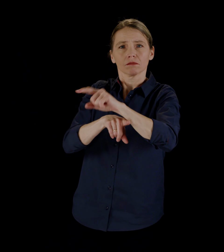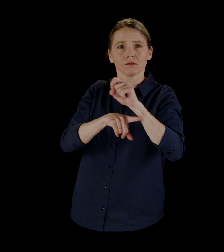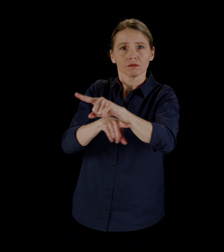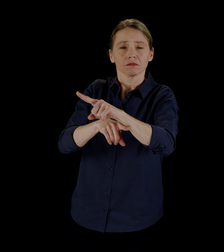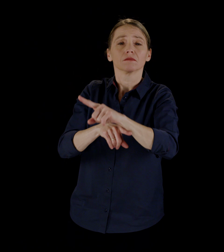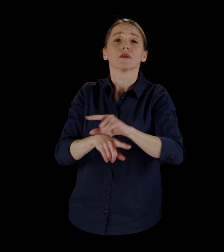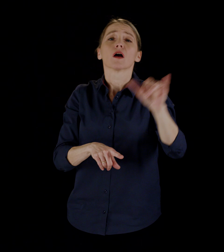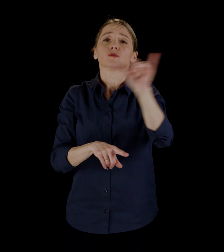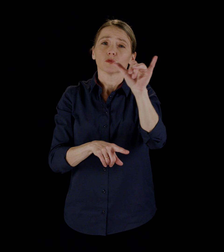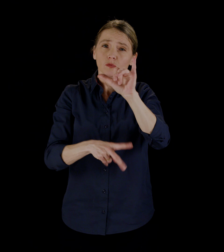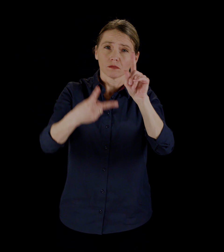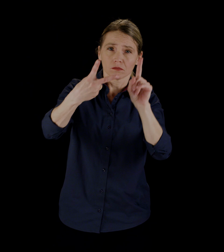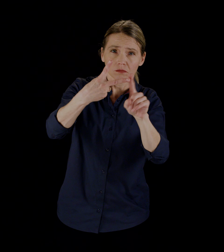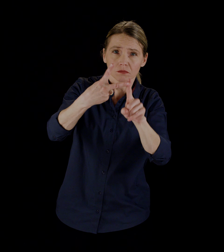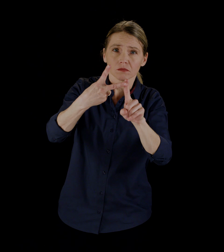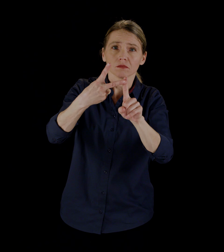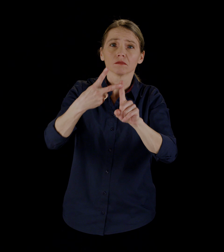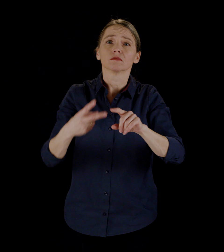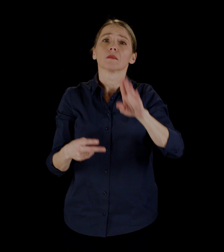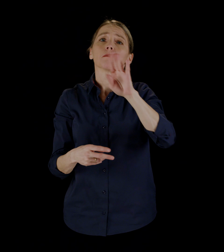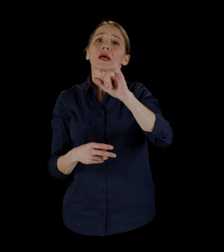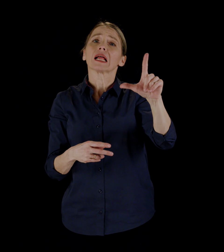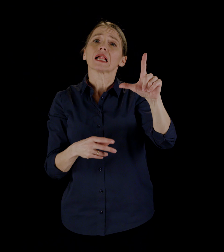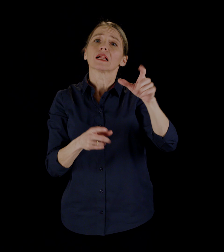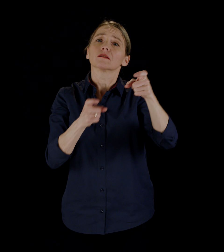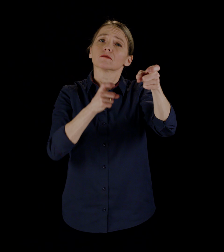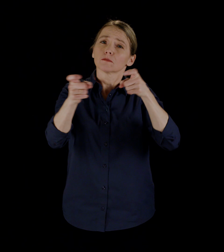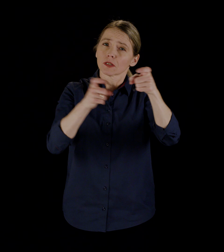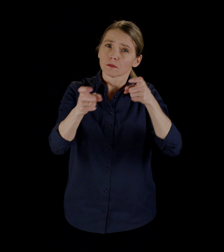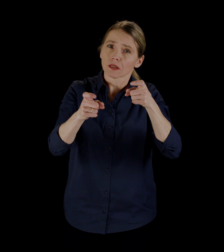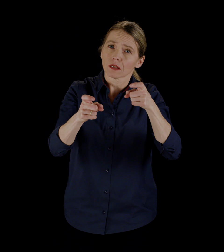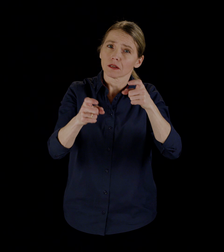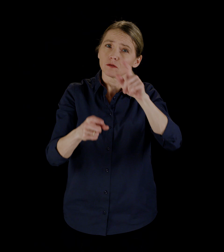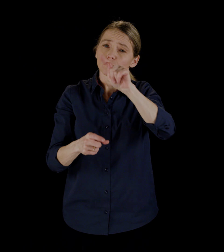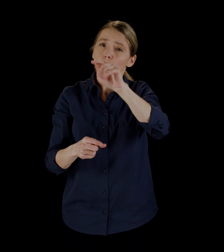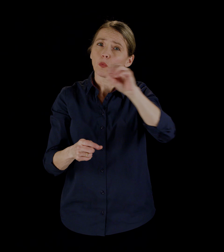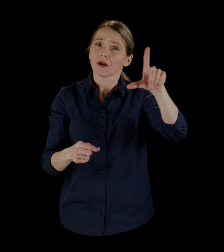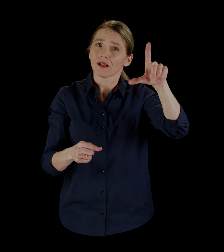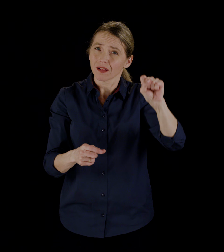Where customers have an Internet plan that includes a usage limit, customers will receive